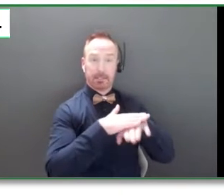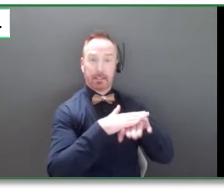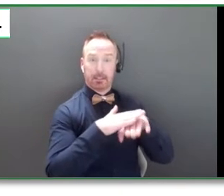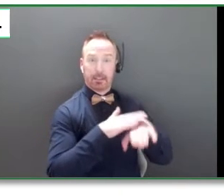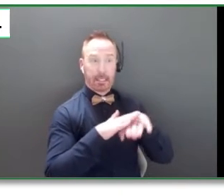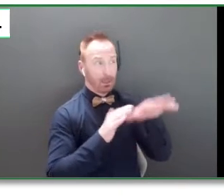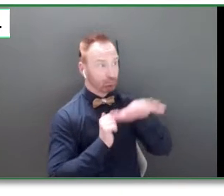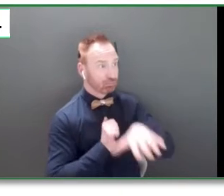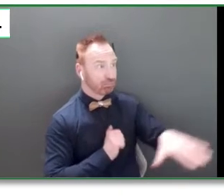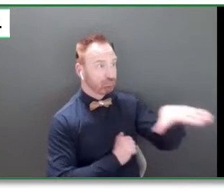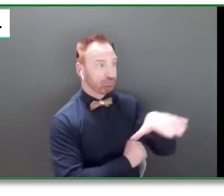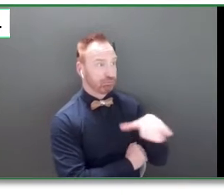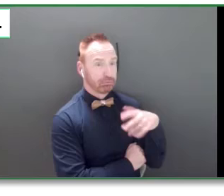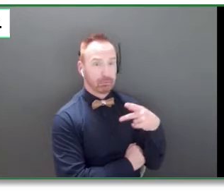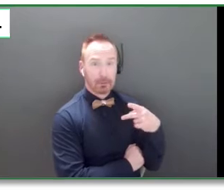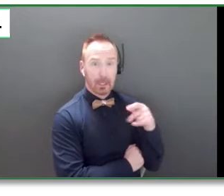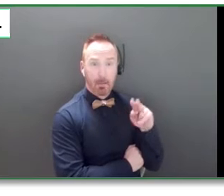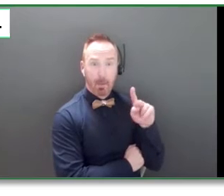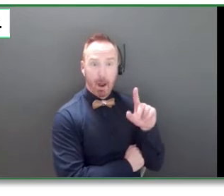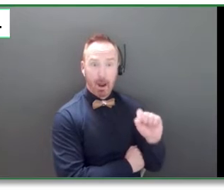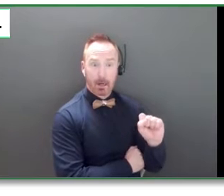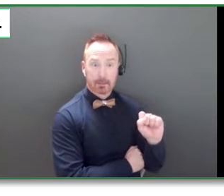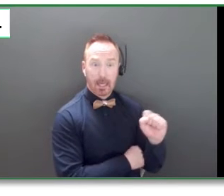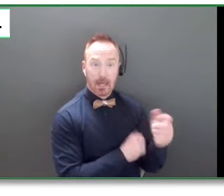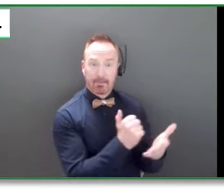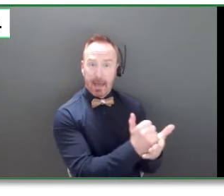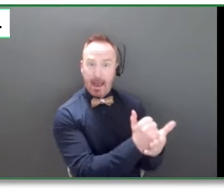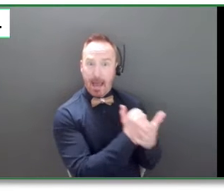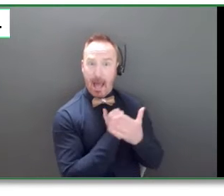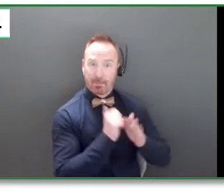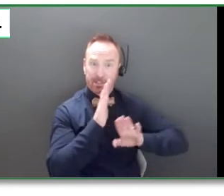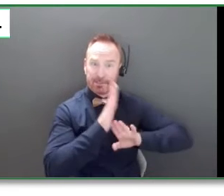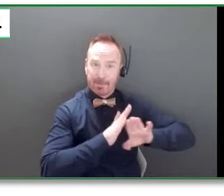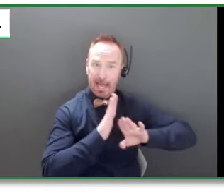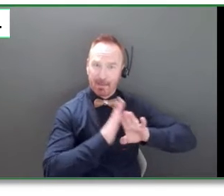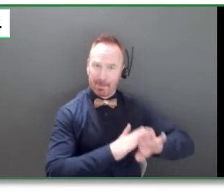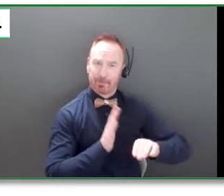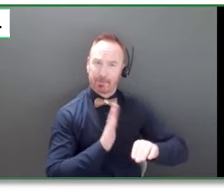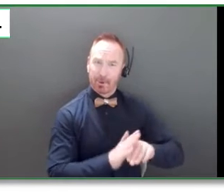build a community where everyone is welcome,